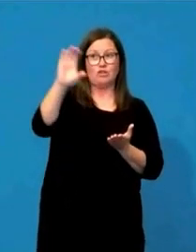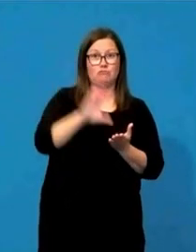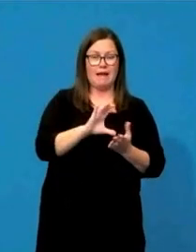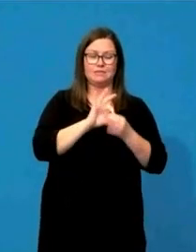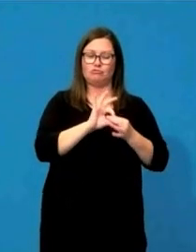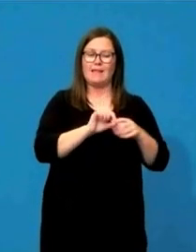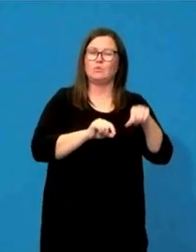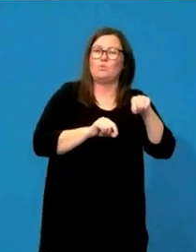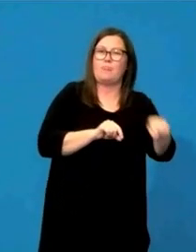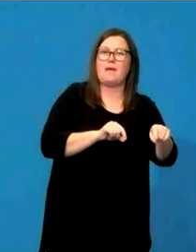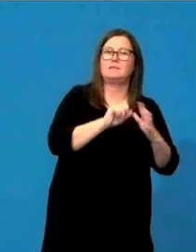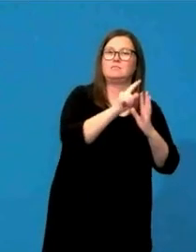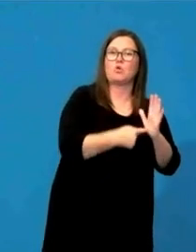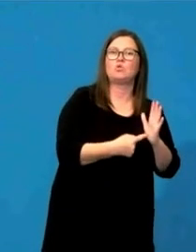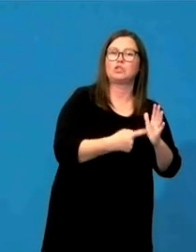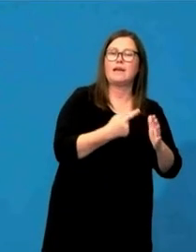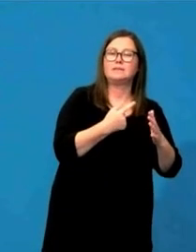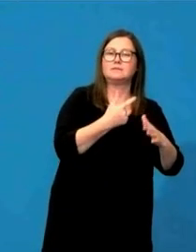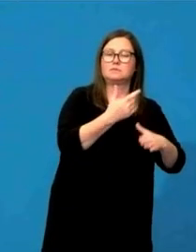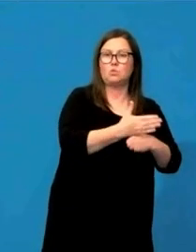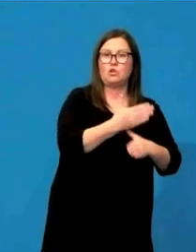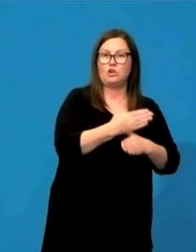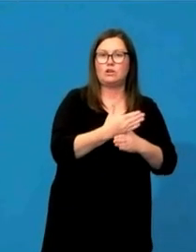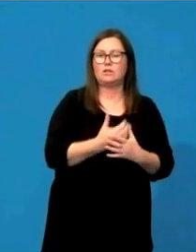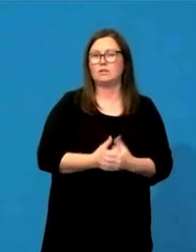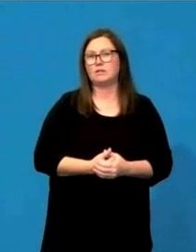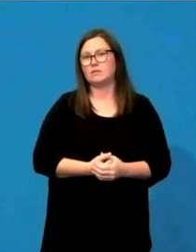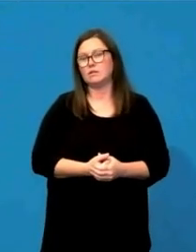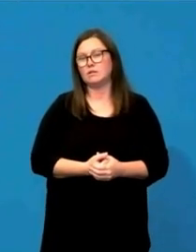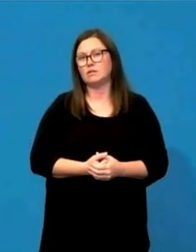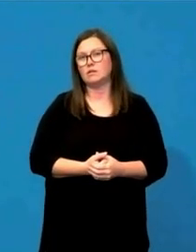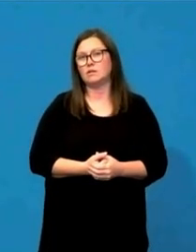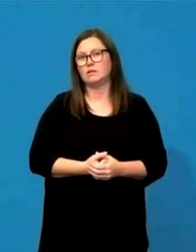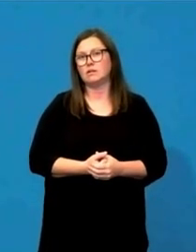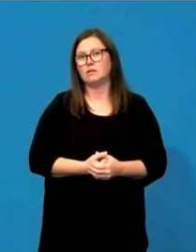We've recently just completed following up -- people and 100 parents.